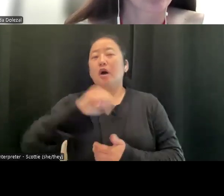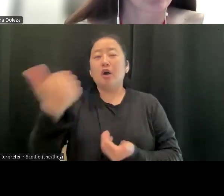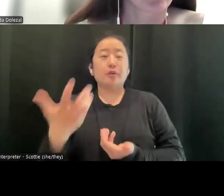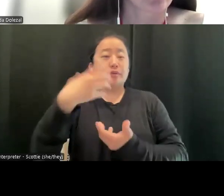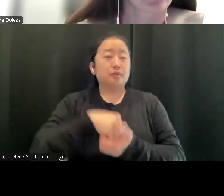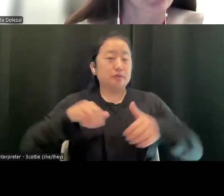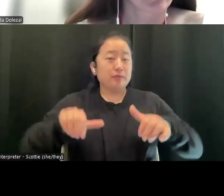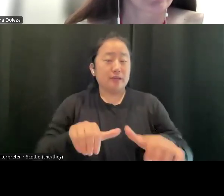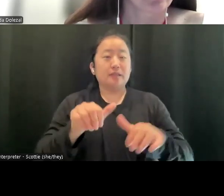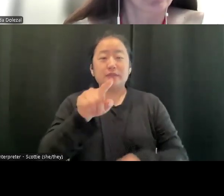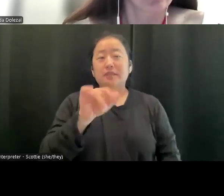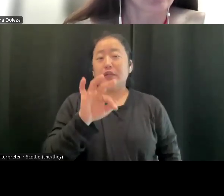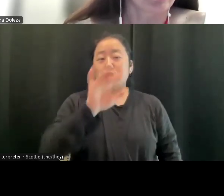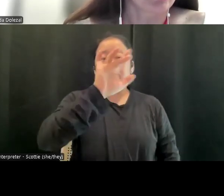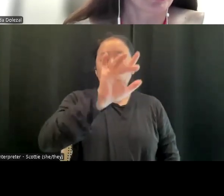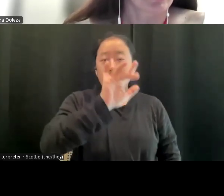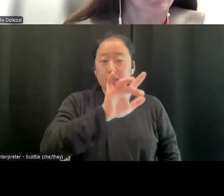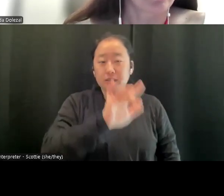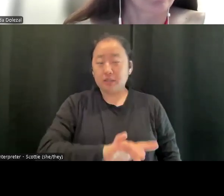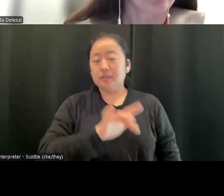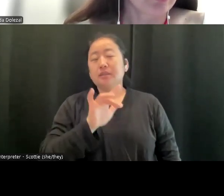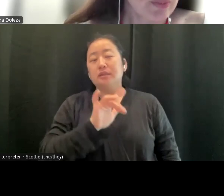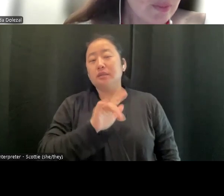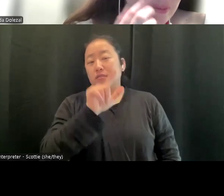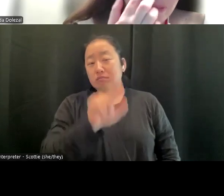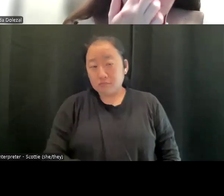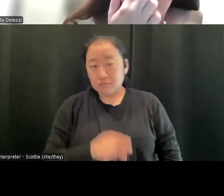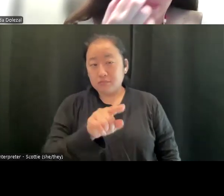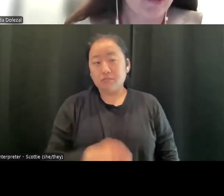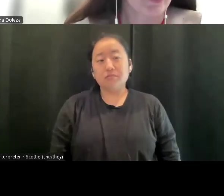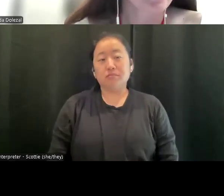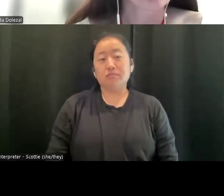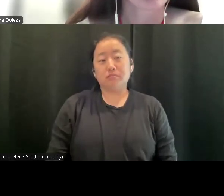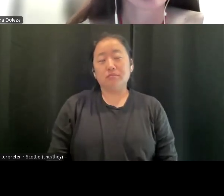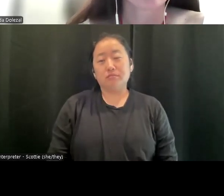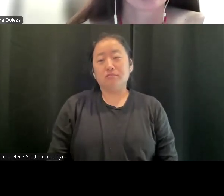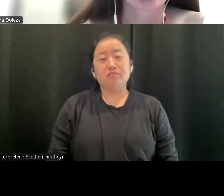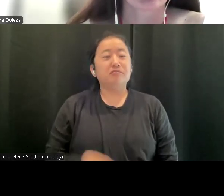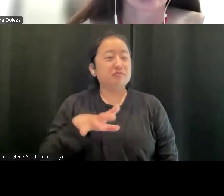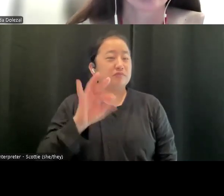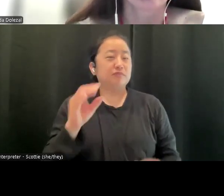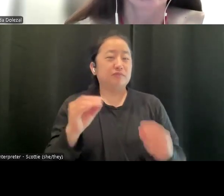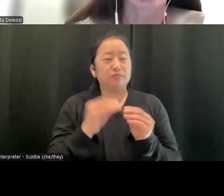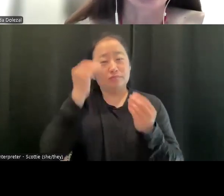If you click through each link, you can find some more information.